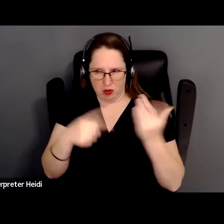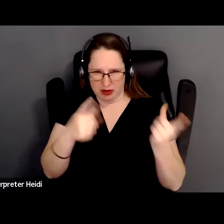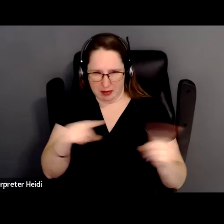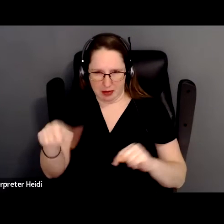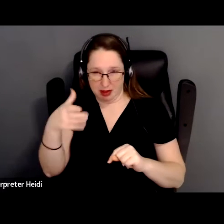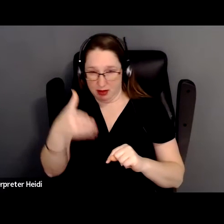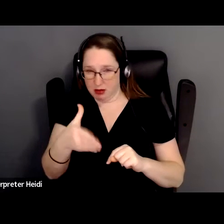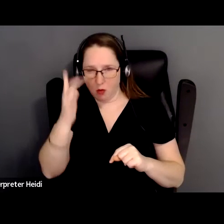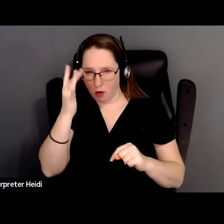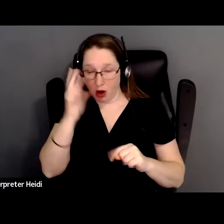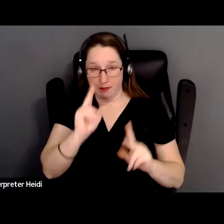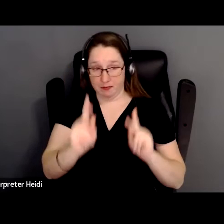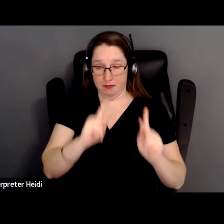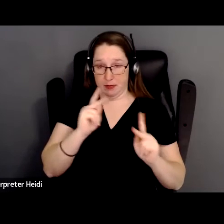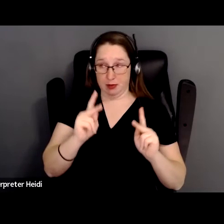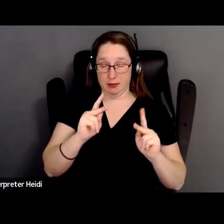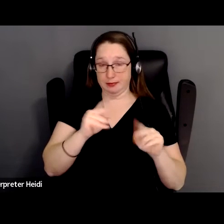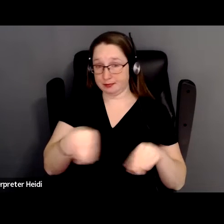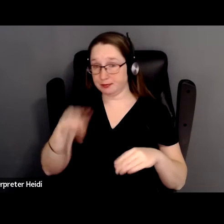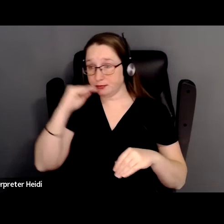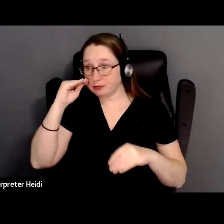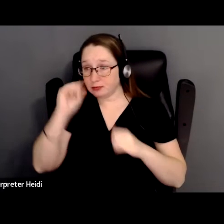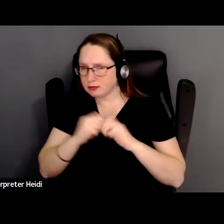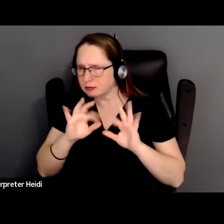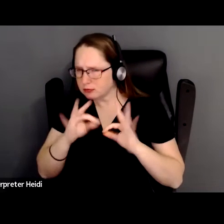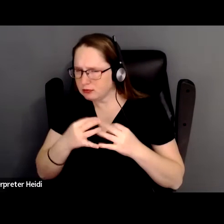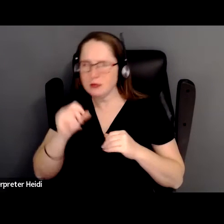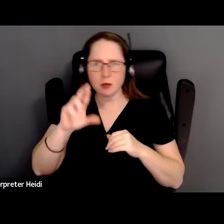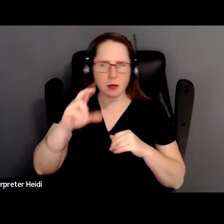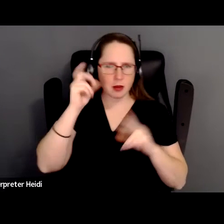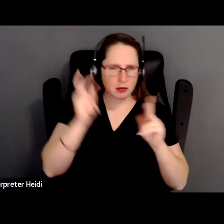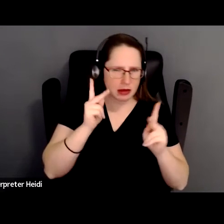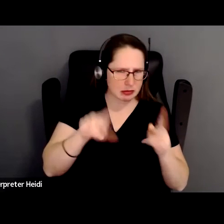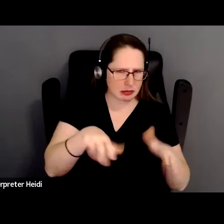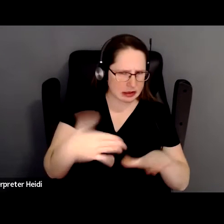Was it because people moved home with family, or was it because people died due to Covid?